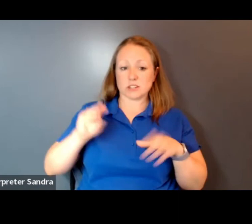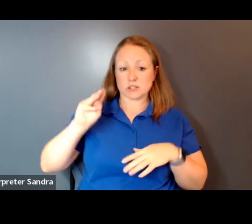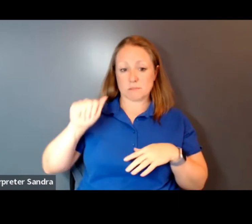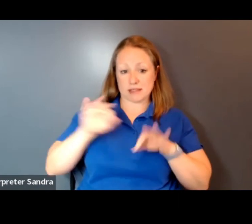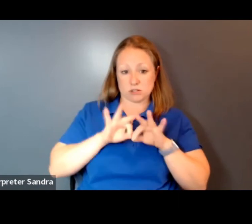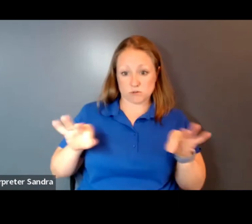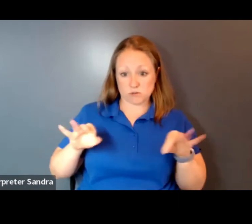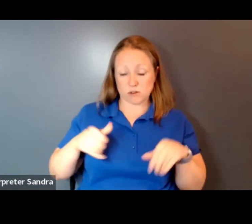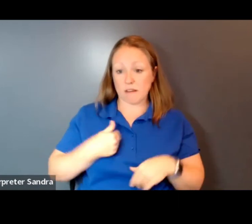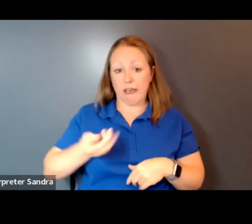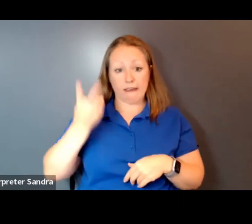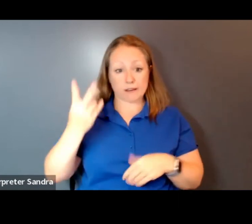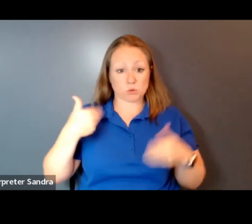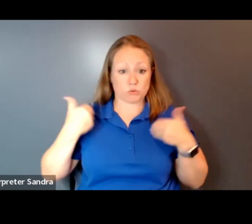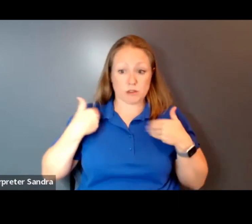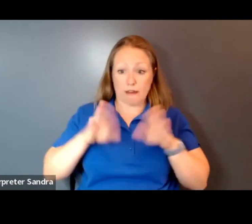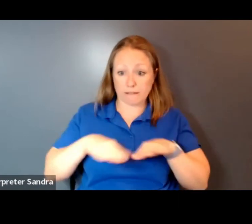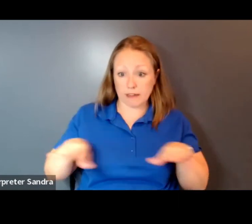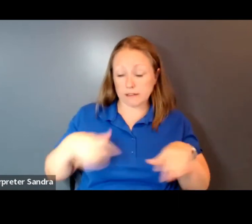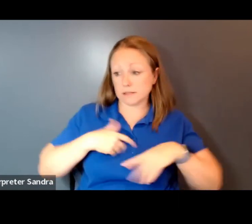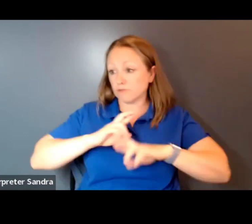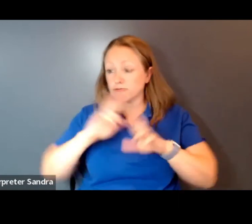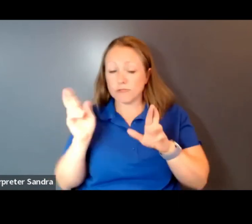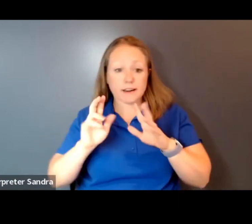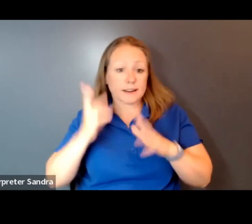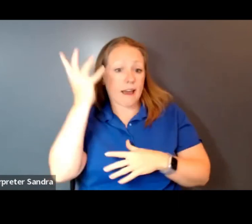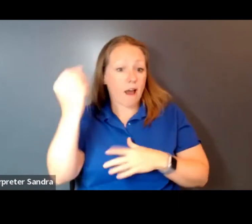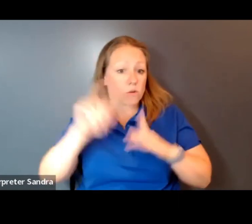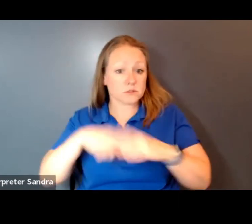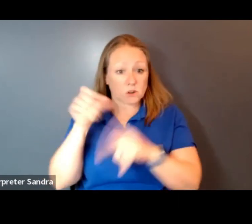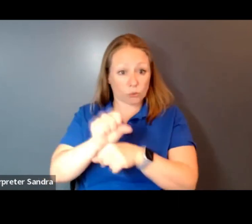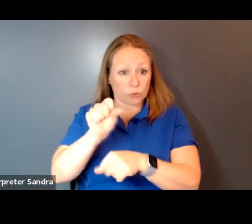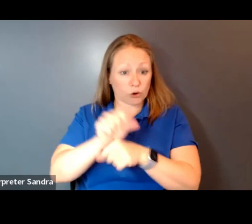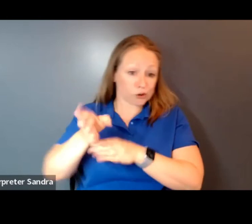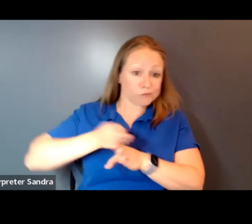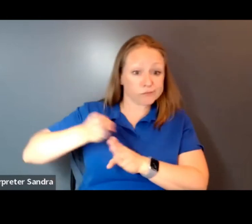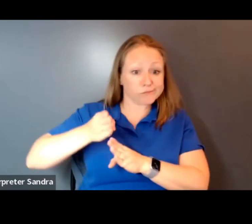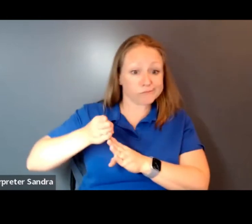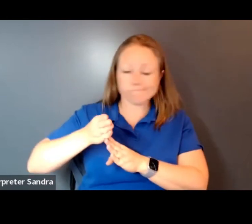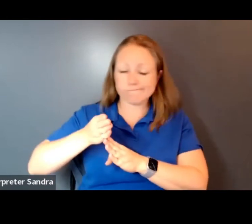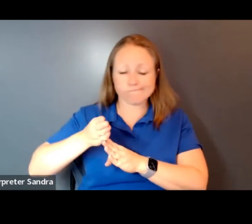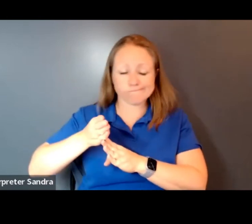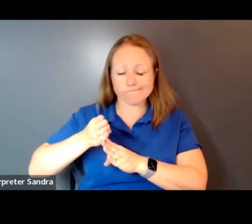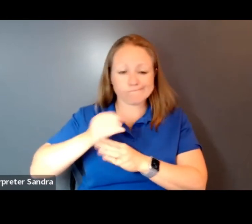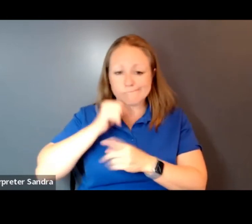kids I was ready to go out and have my career but that didn't happen like I thought it would.